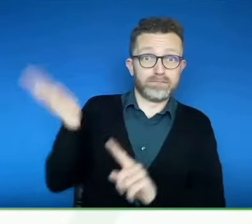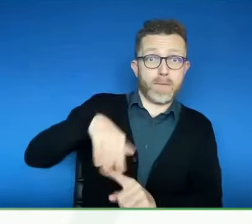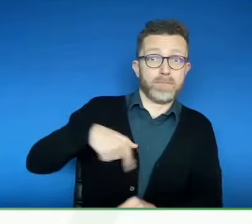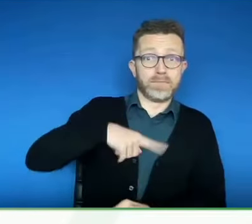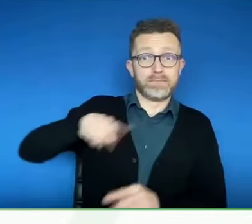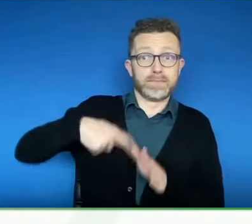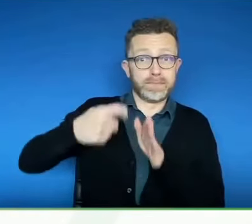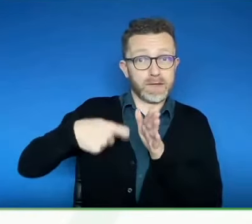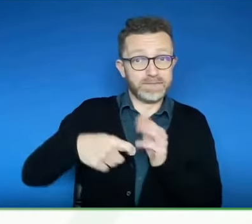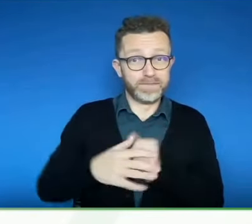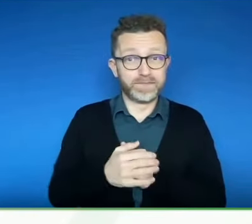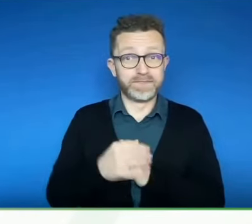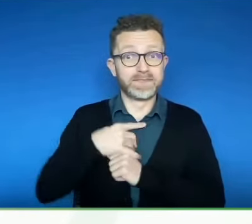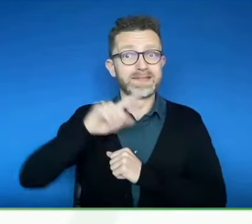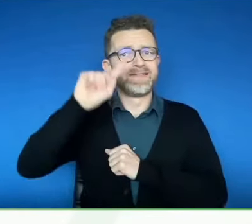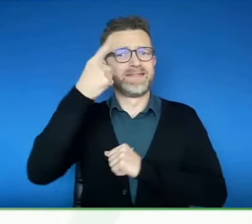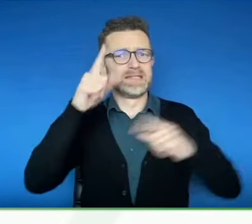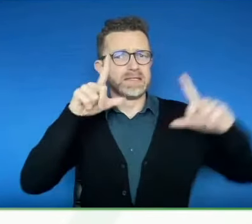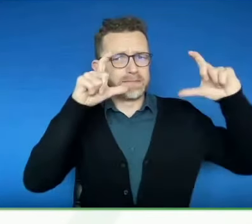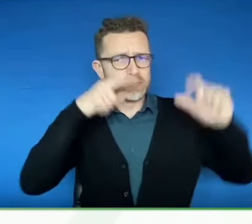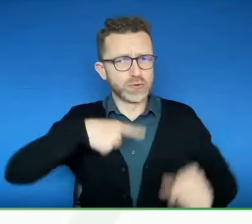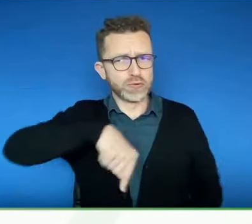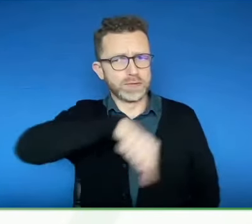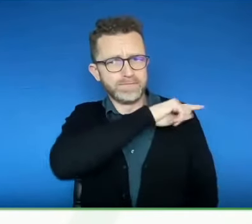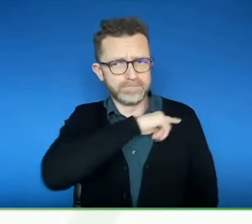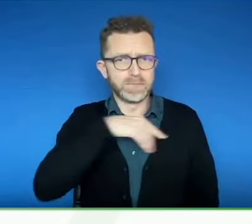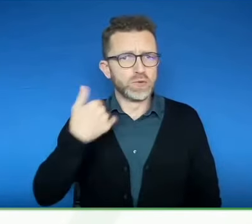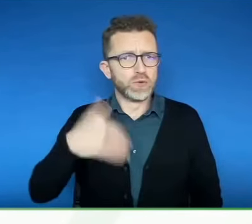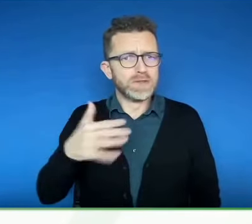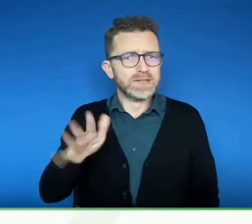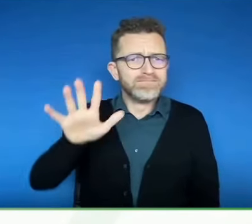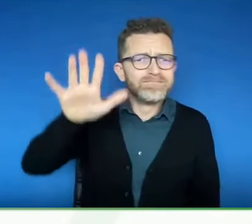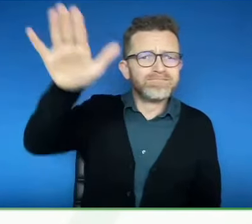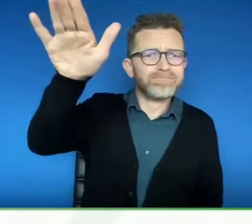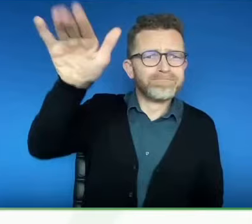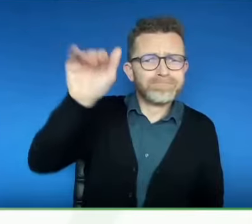have over 2.6 million people intellectual disabilities.